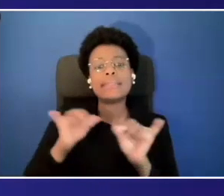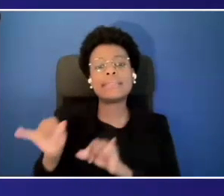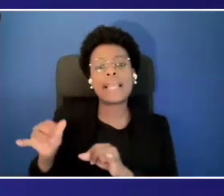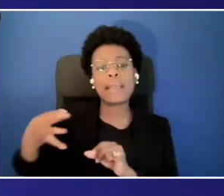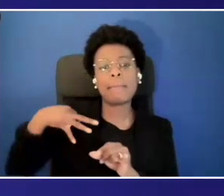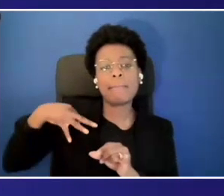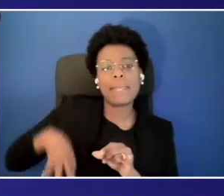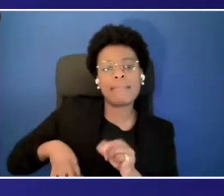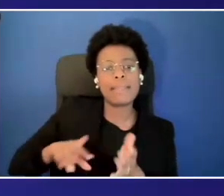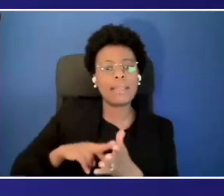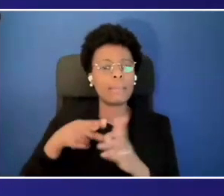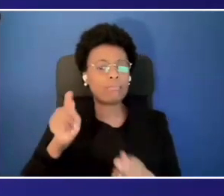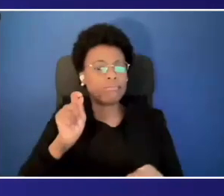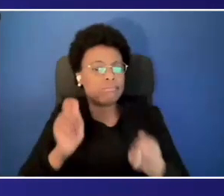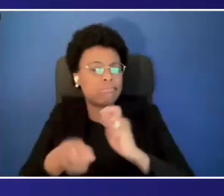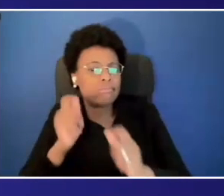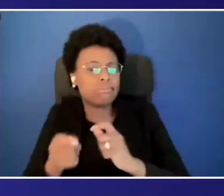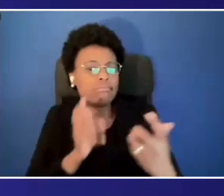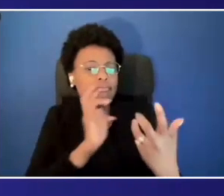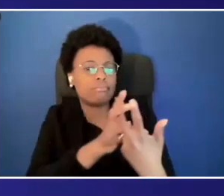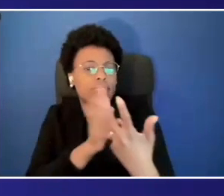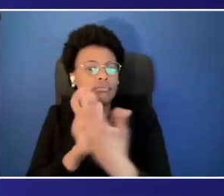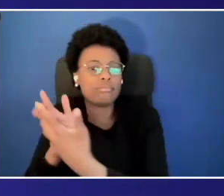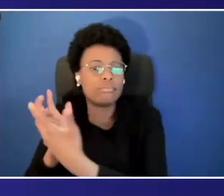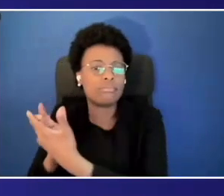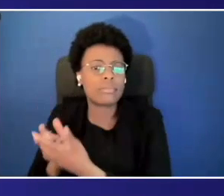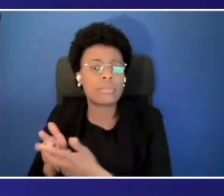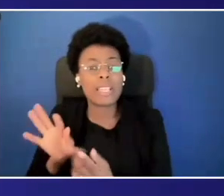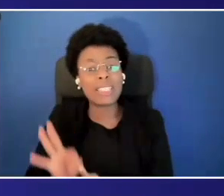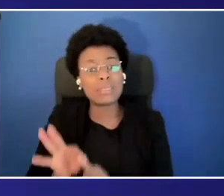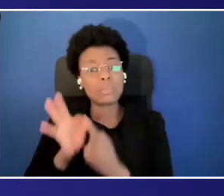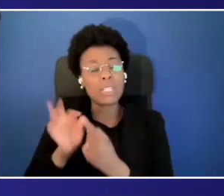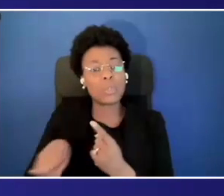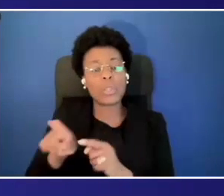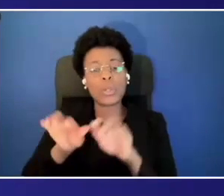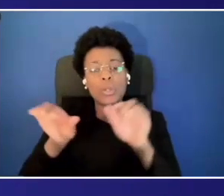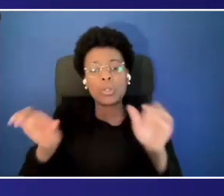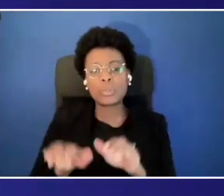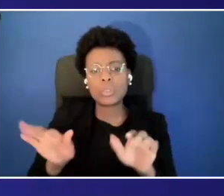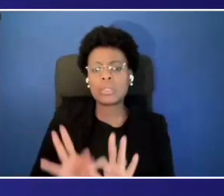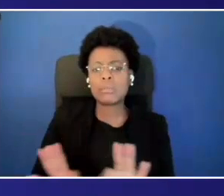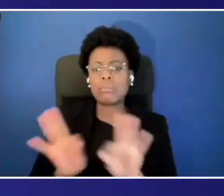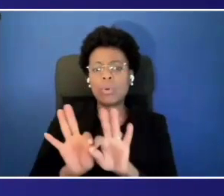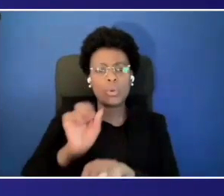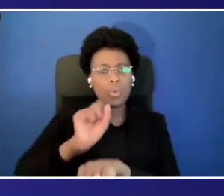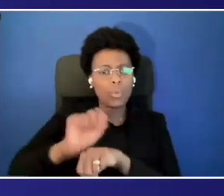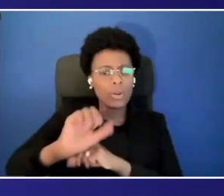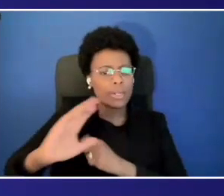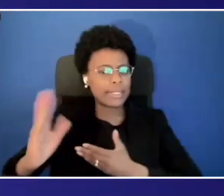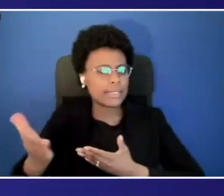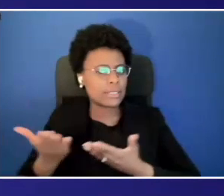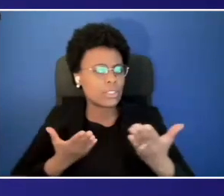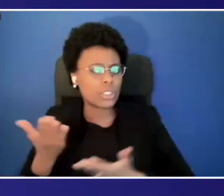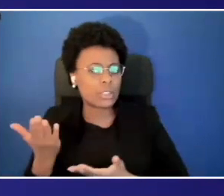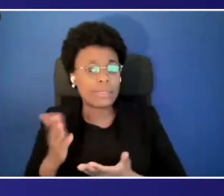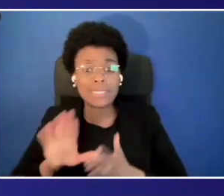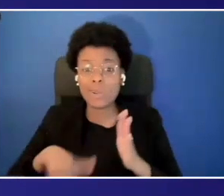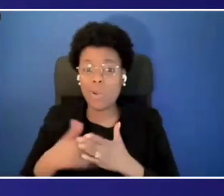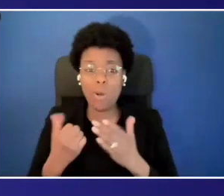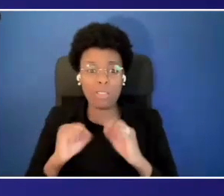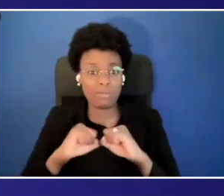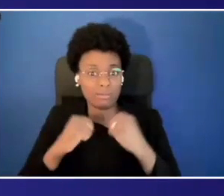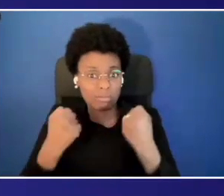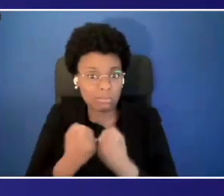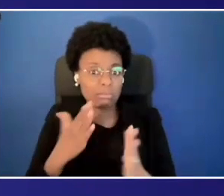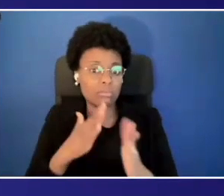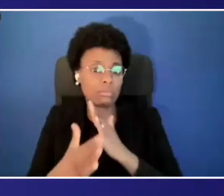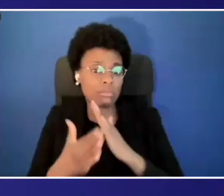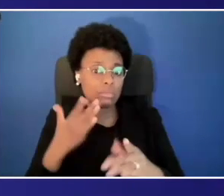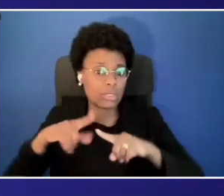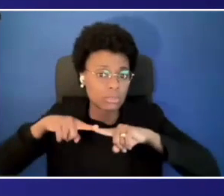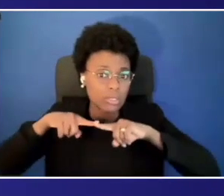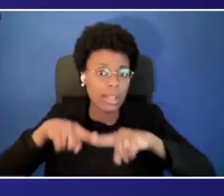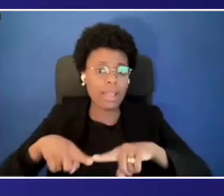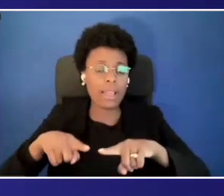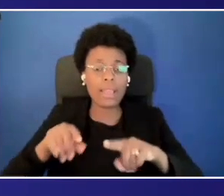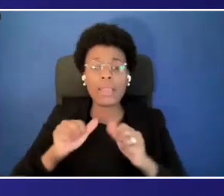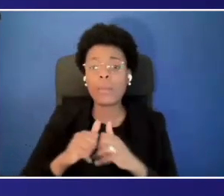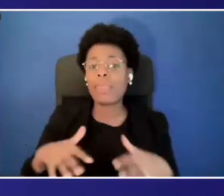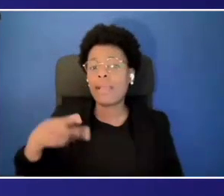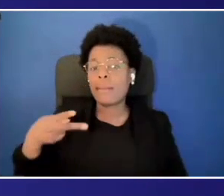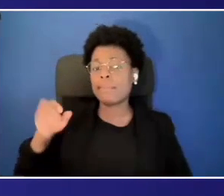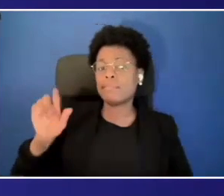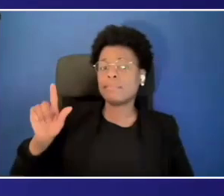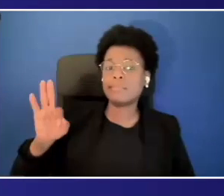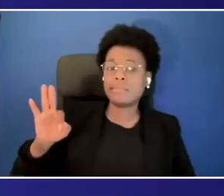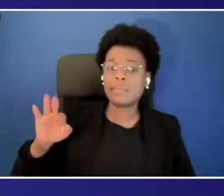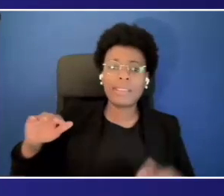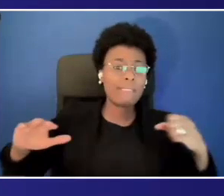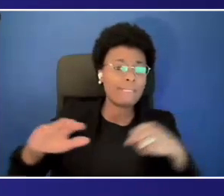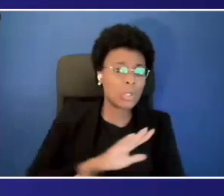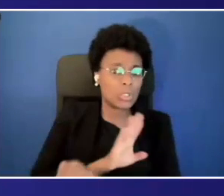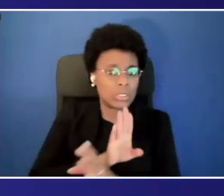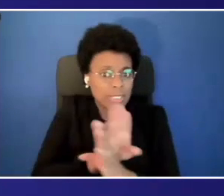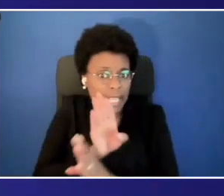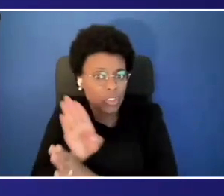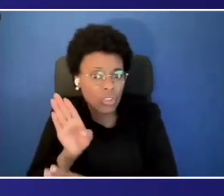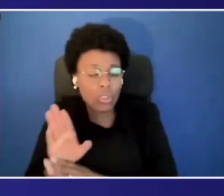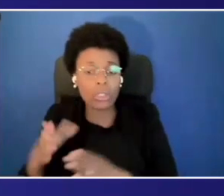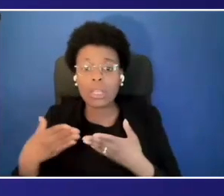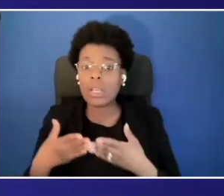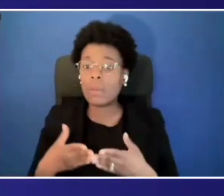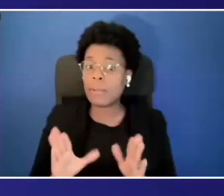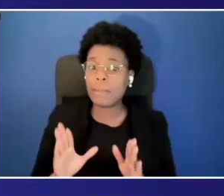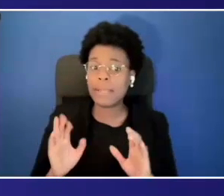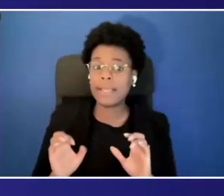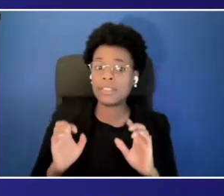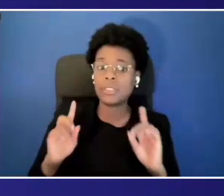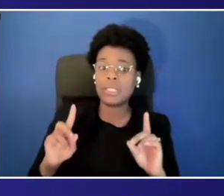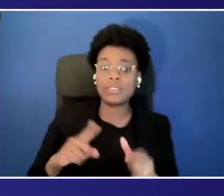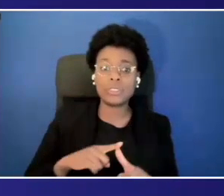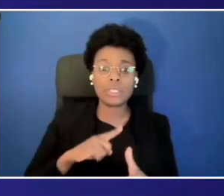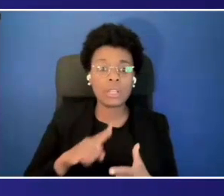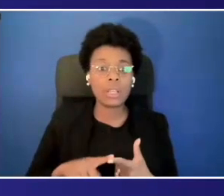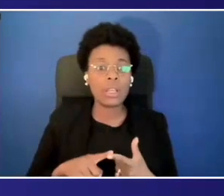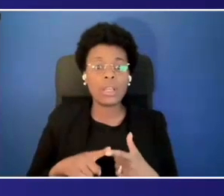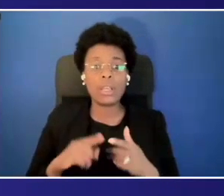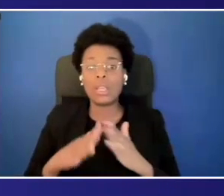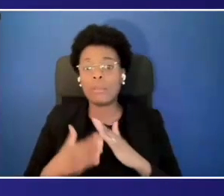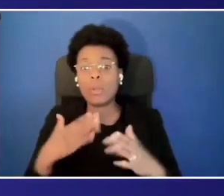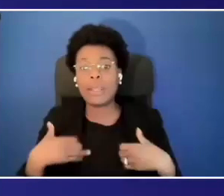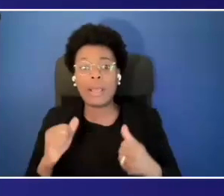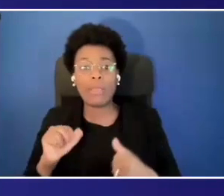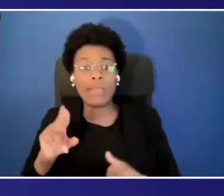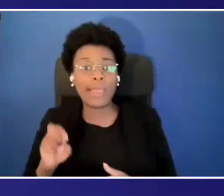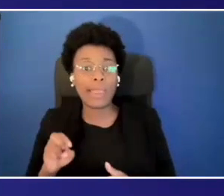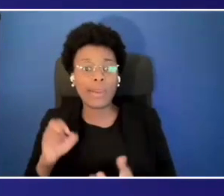Especially when they're doing critical work and services. All the society relies on. Without public student loan forgiveness, entire sectors, public education, community health care, social work, environmental delicacy.